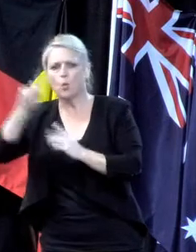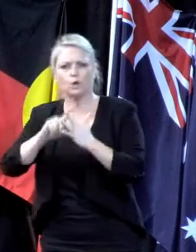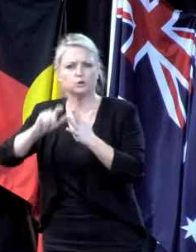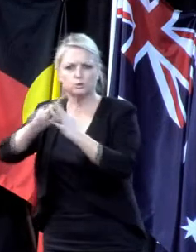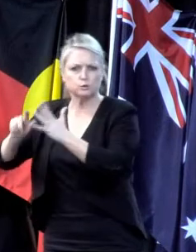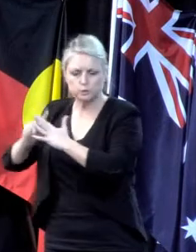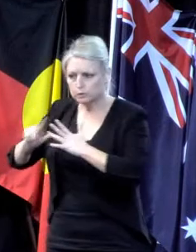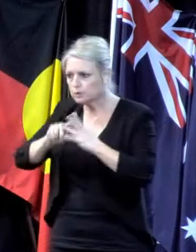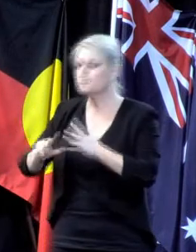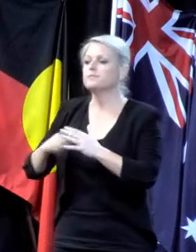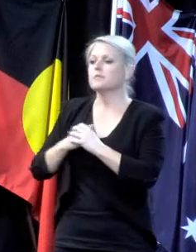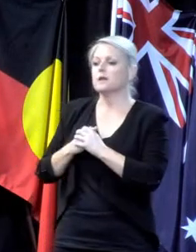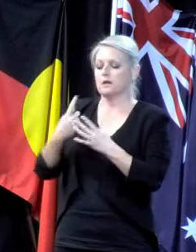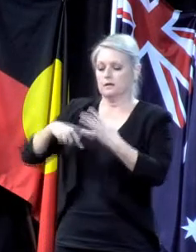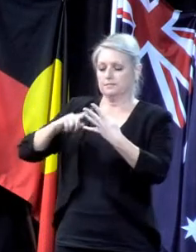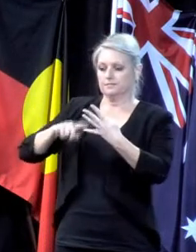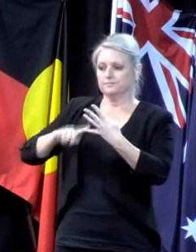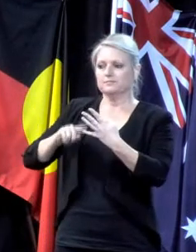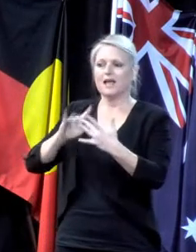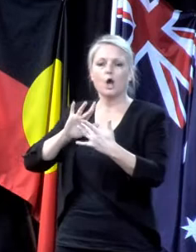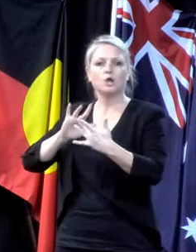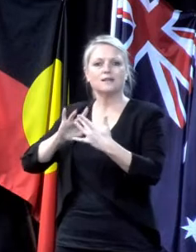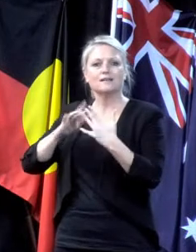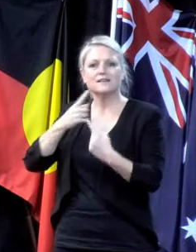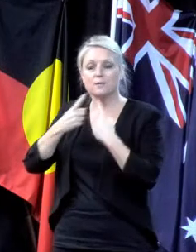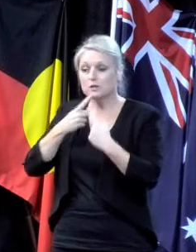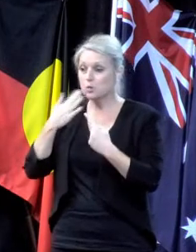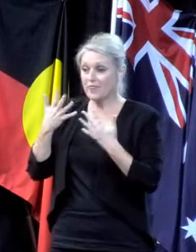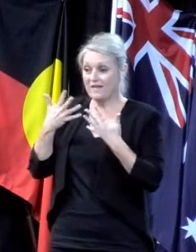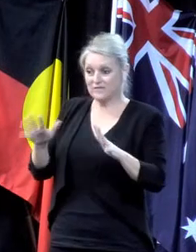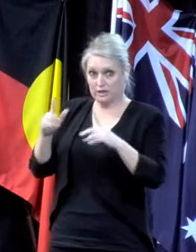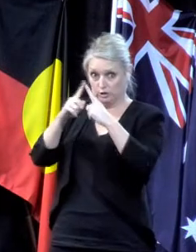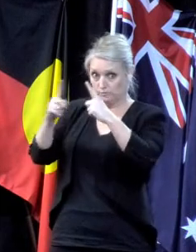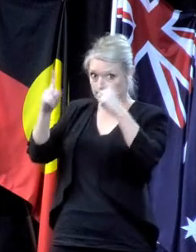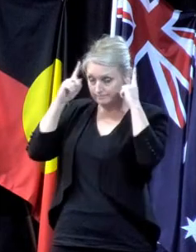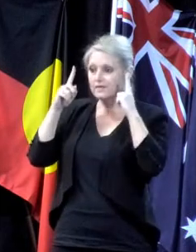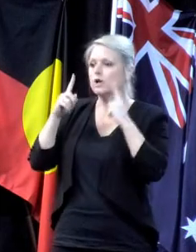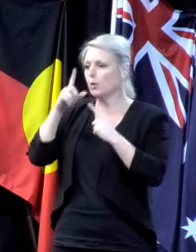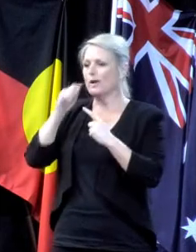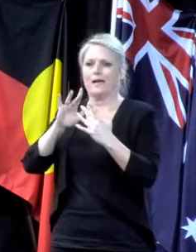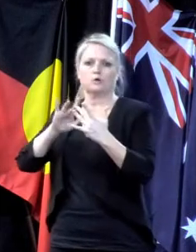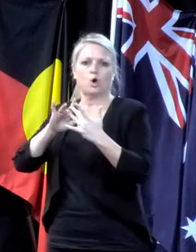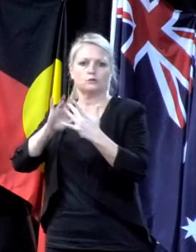voluntarily from young people once they finish school. So we have those to refer back to. In terms of any...